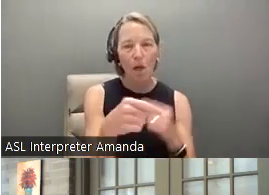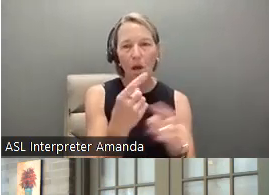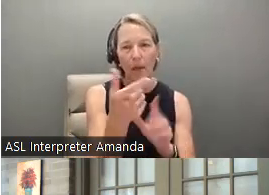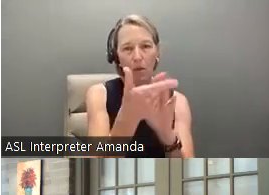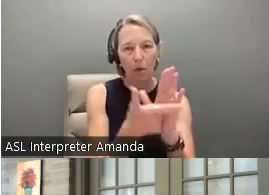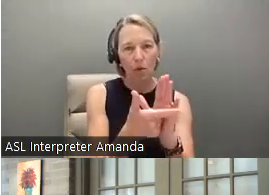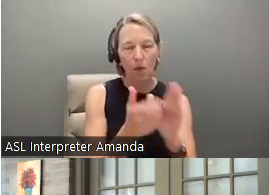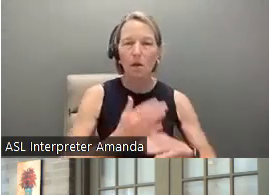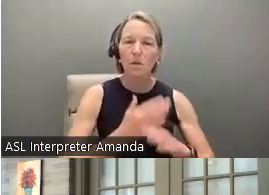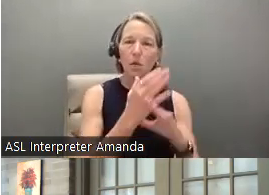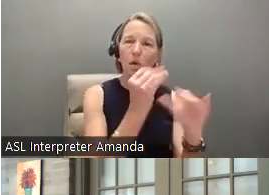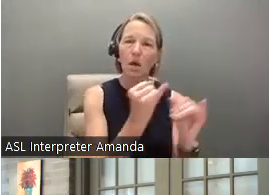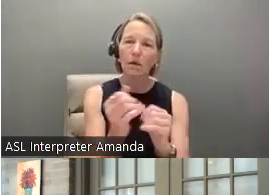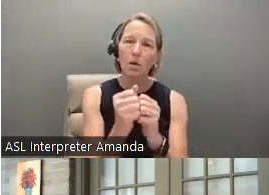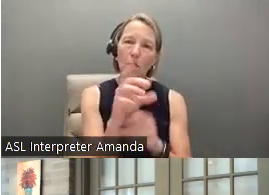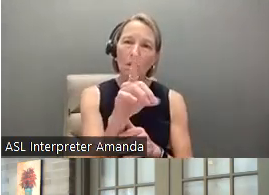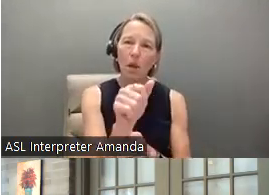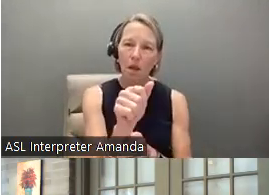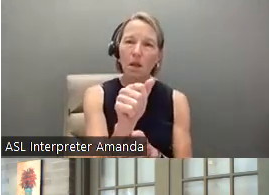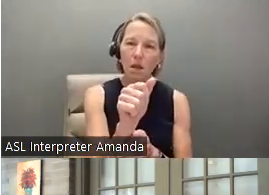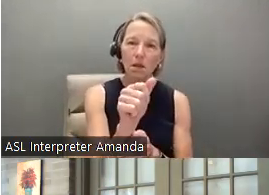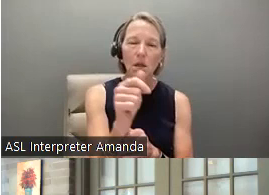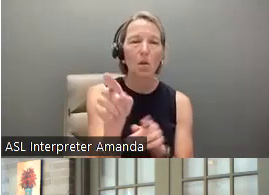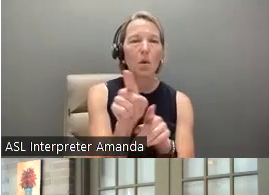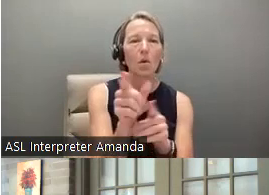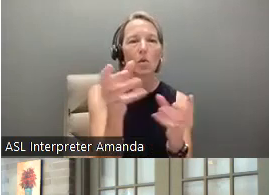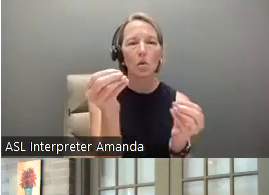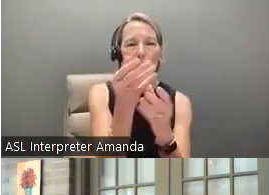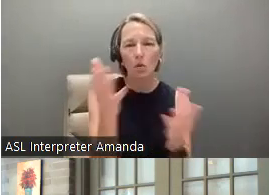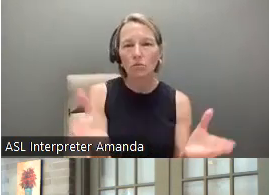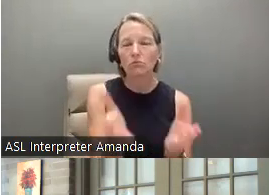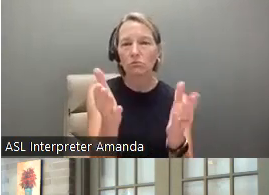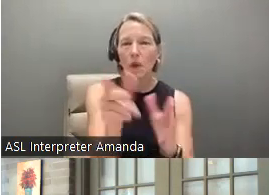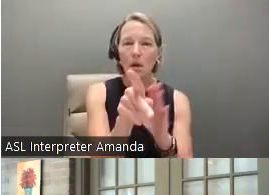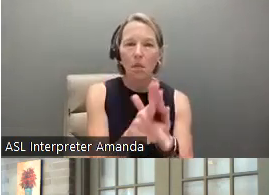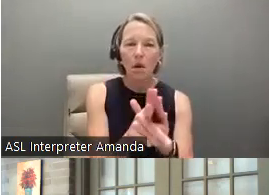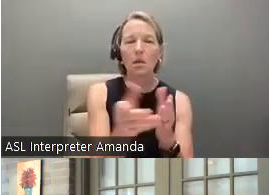that protect individuals with disabilities we also want to promote policies and services that